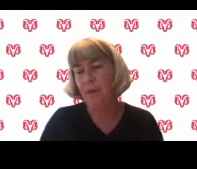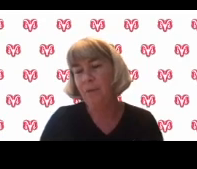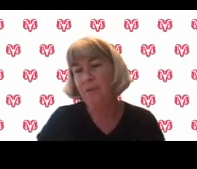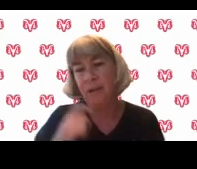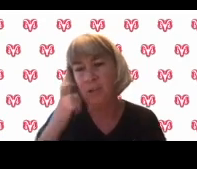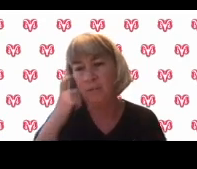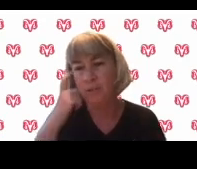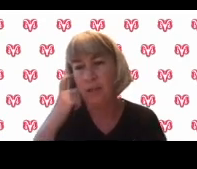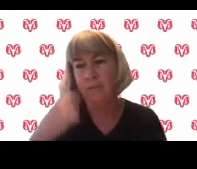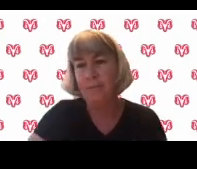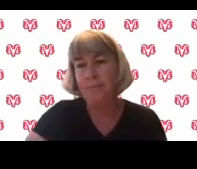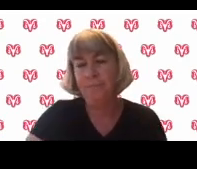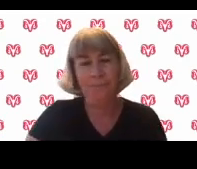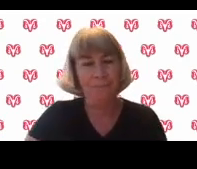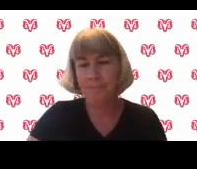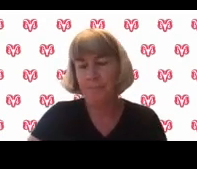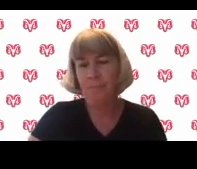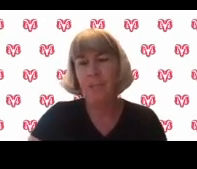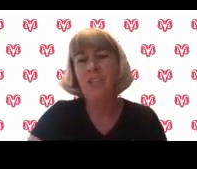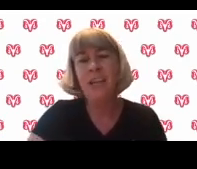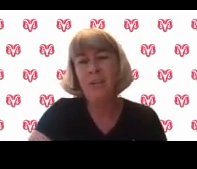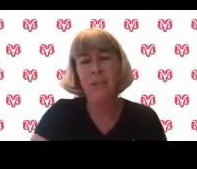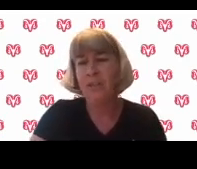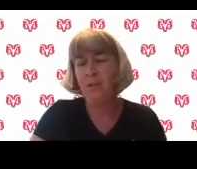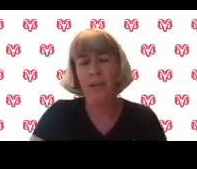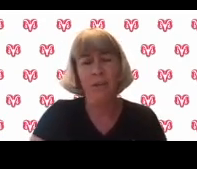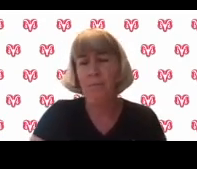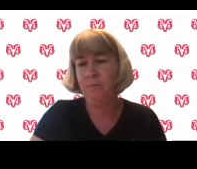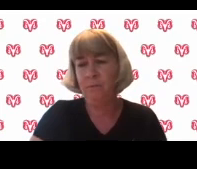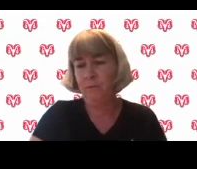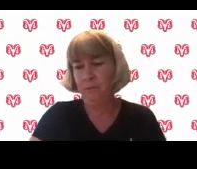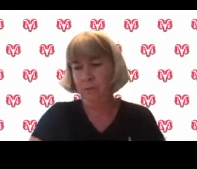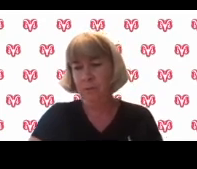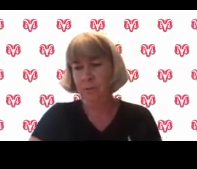a brief introduction of yourselves? Shane, You can, you can go. Yeah.